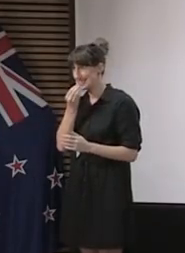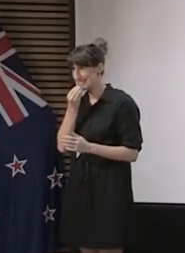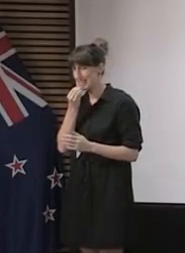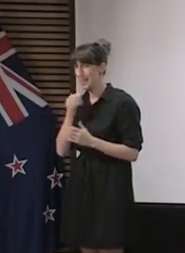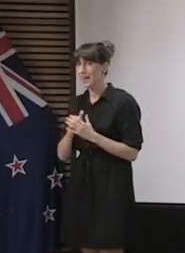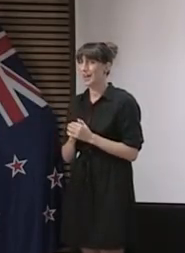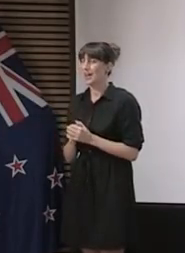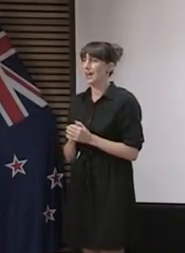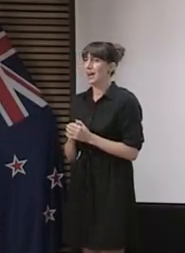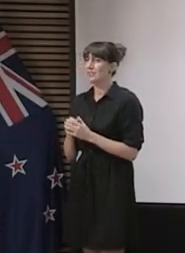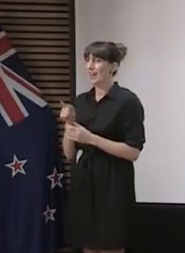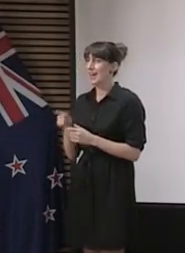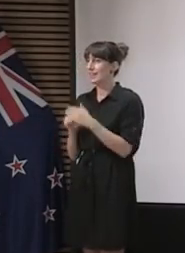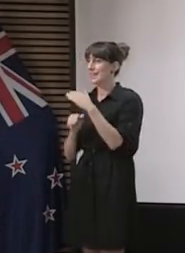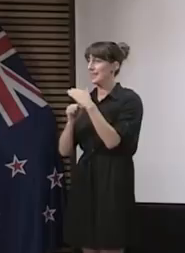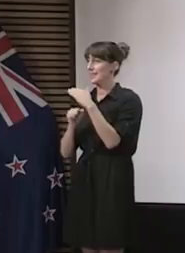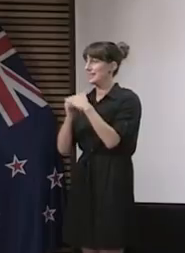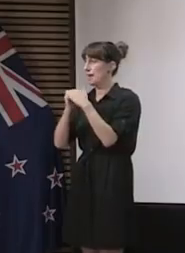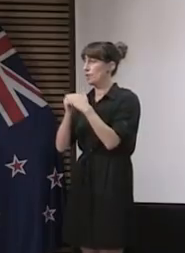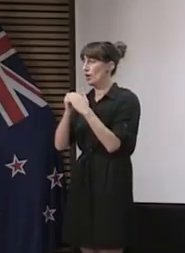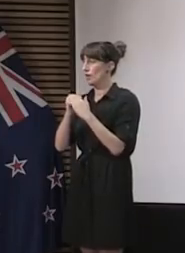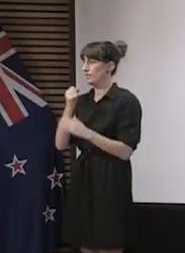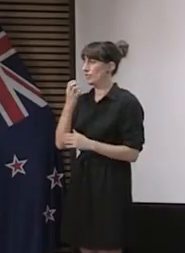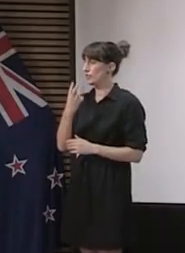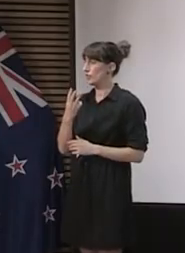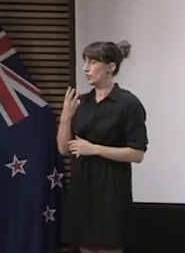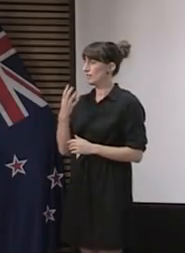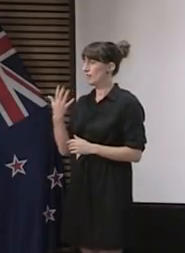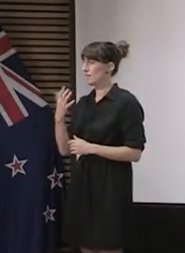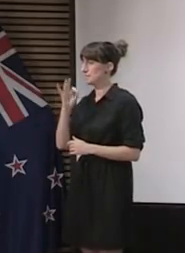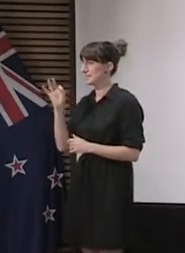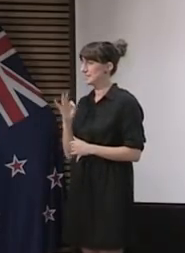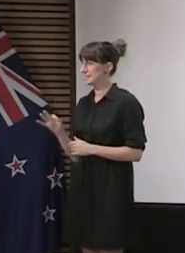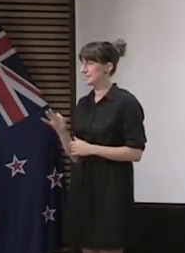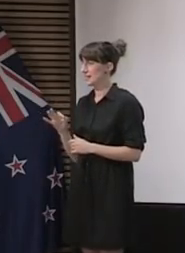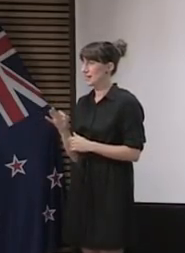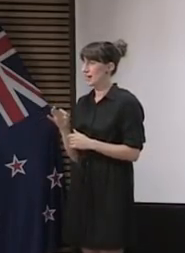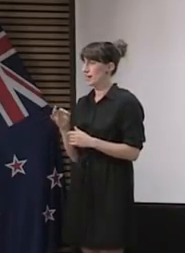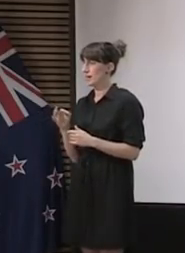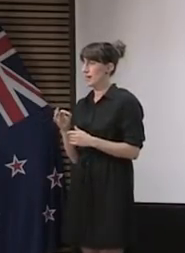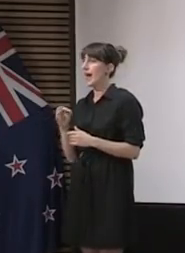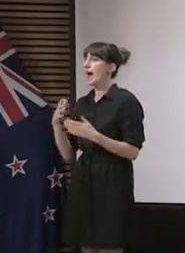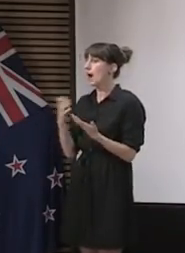Which Iunderstand has been Uber'sbusiness model before andcontinues